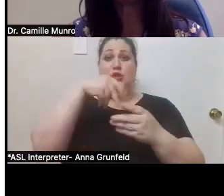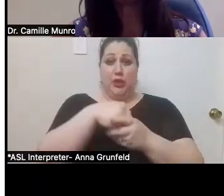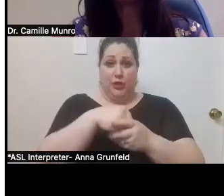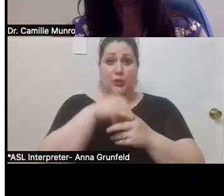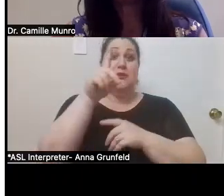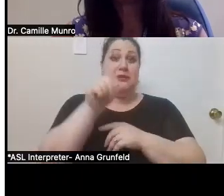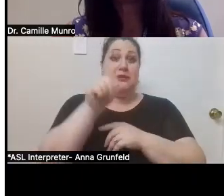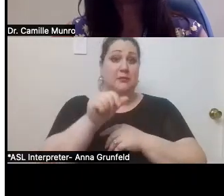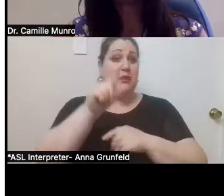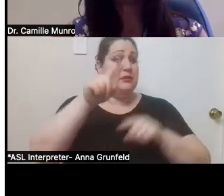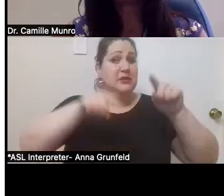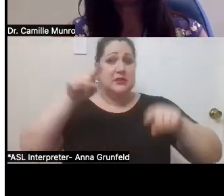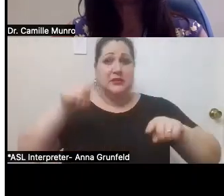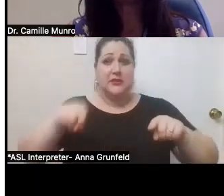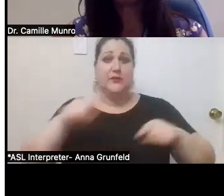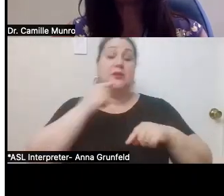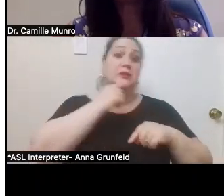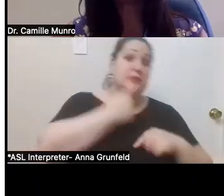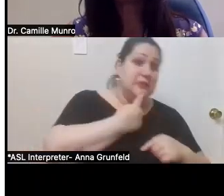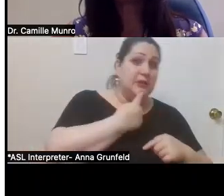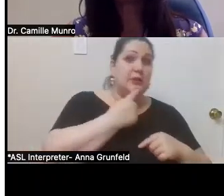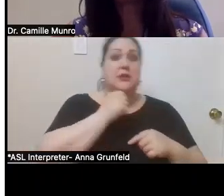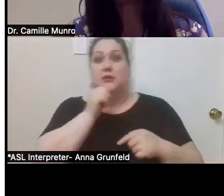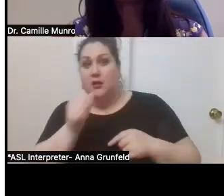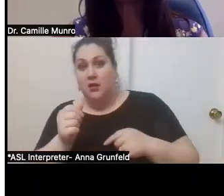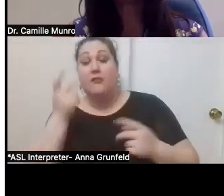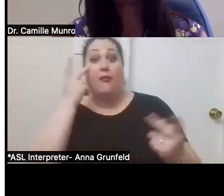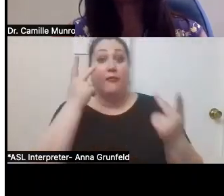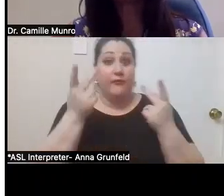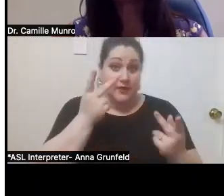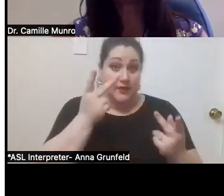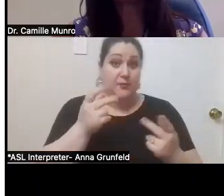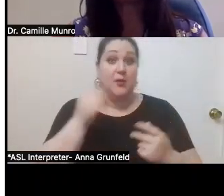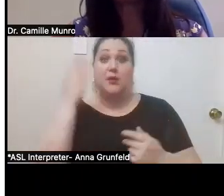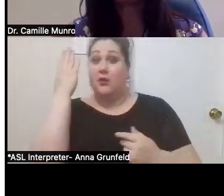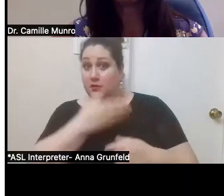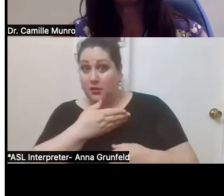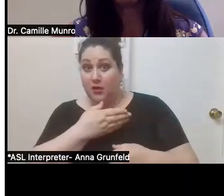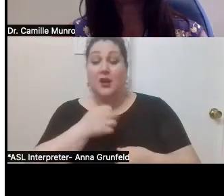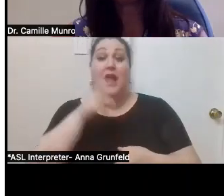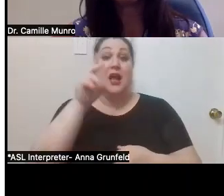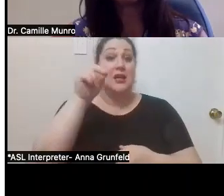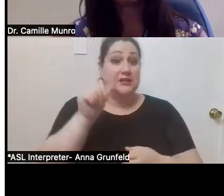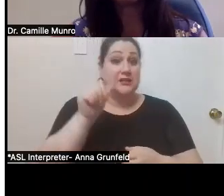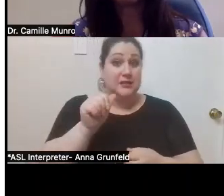visible as well as non visible disabilities and disabilities with effects that come and go.